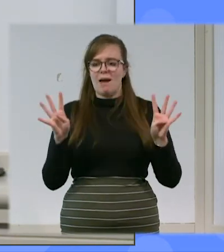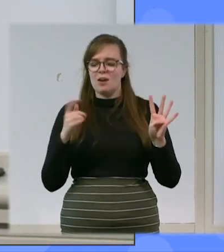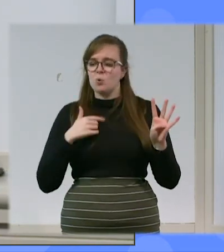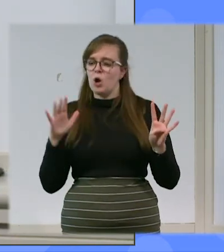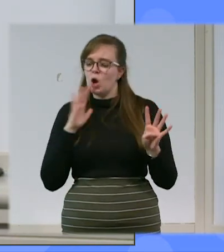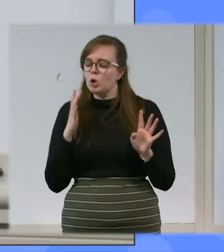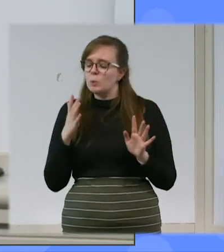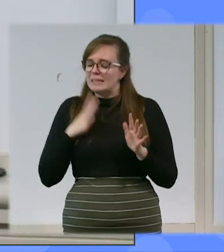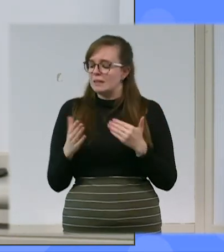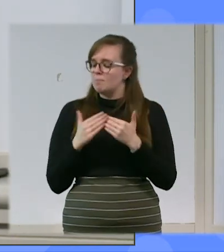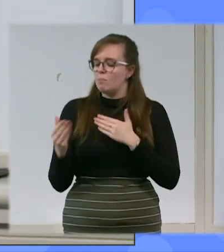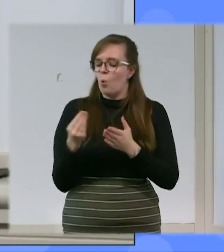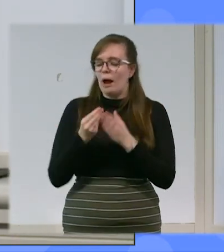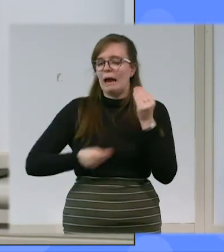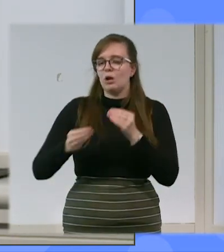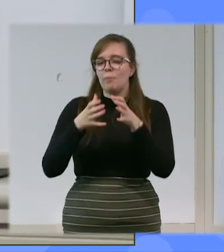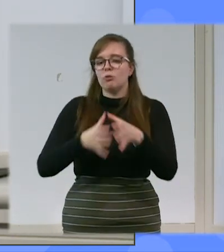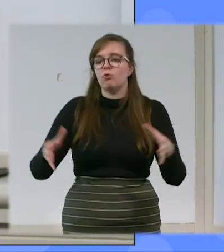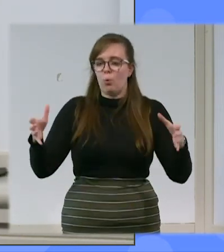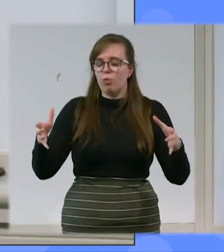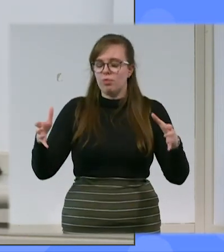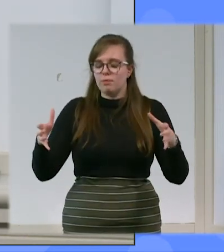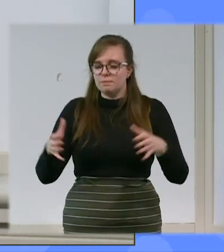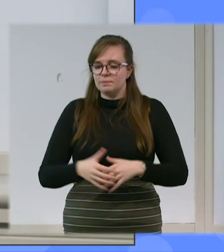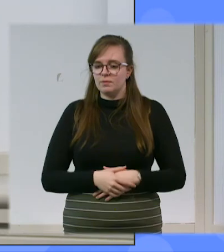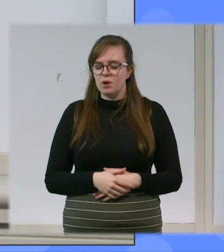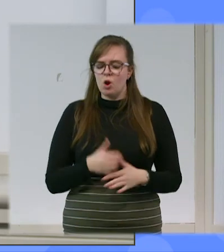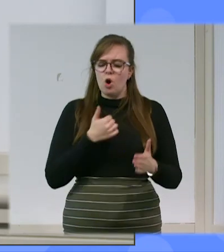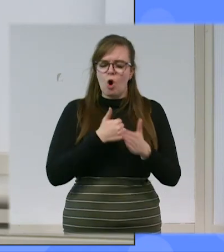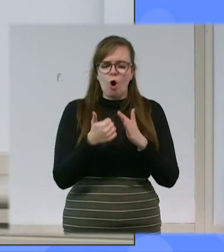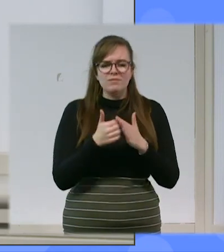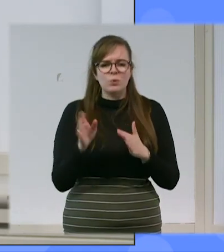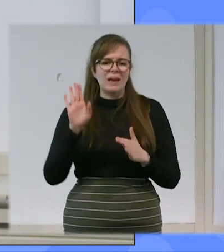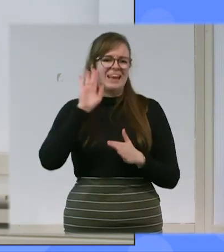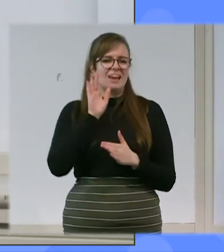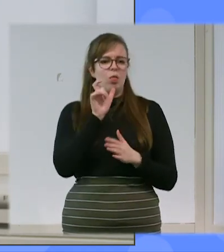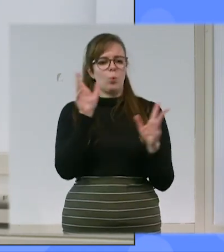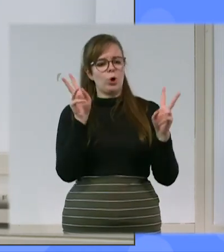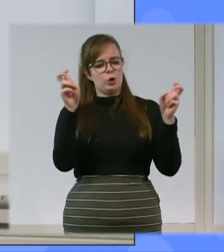economic growth and so often we hear economic growth put up as an end in